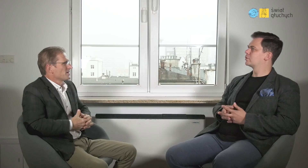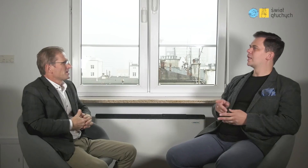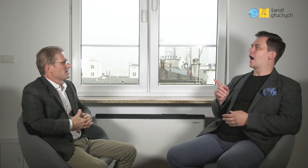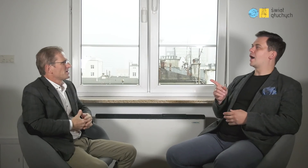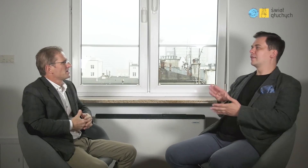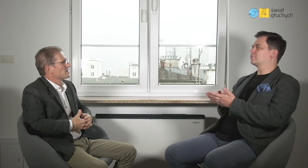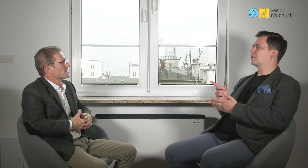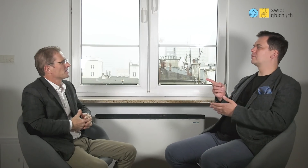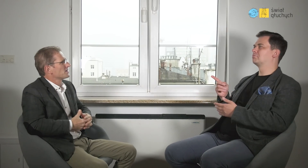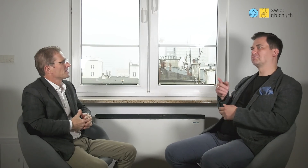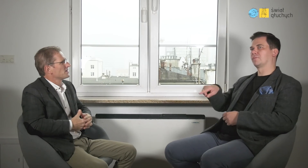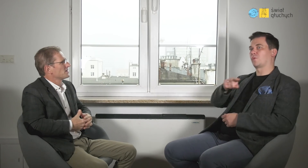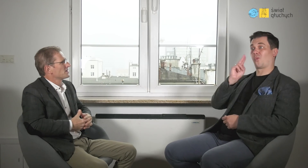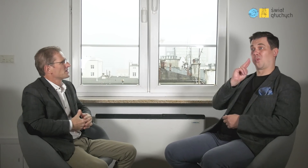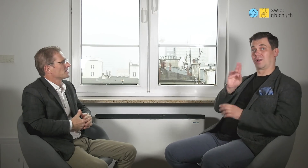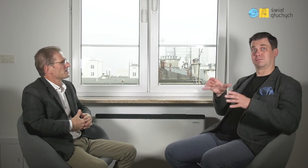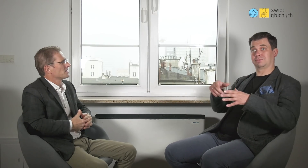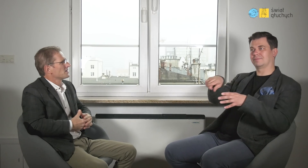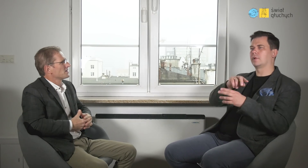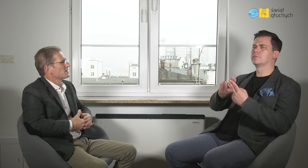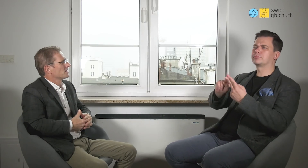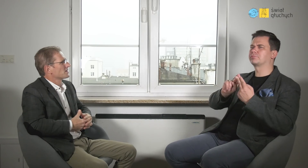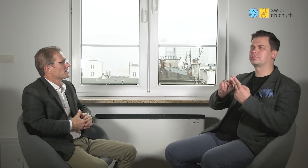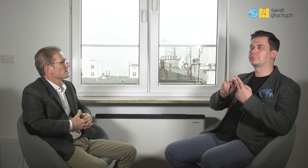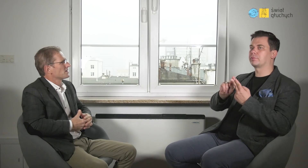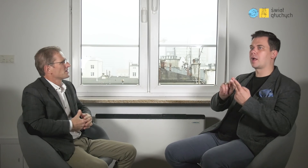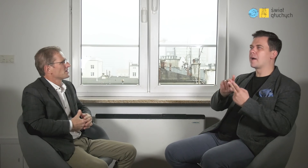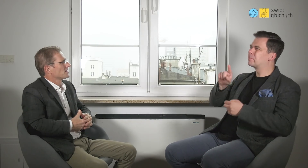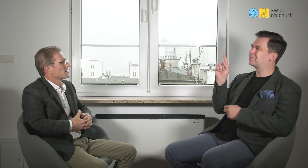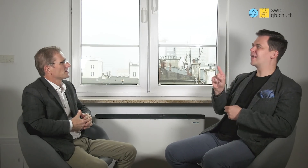Well, you meet with deaf people.